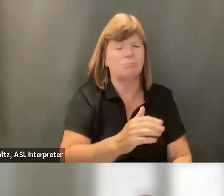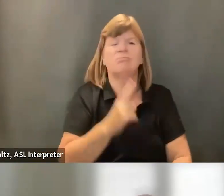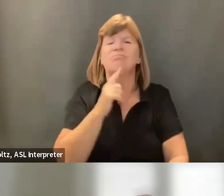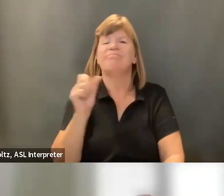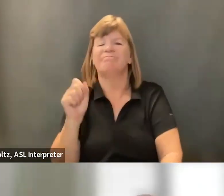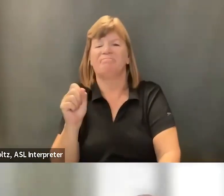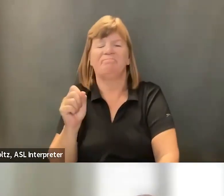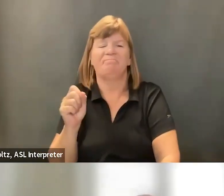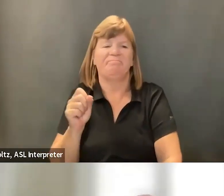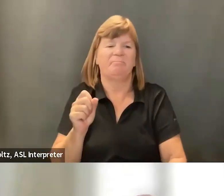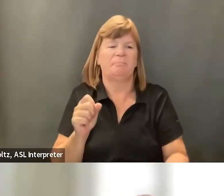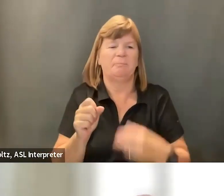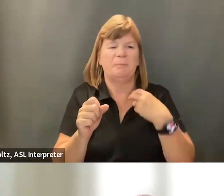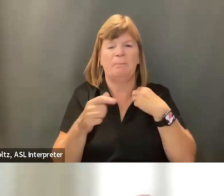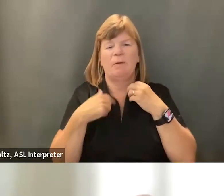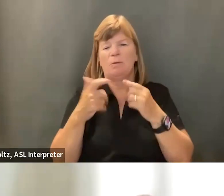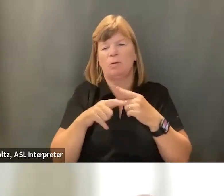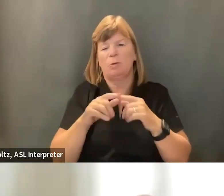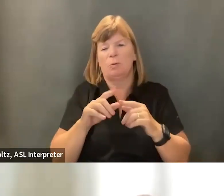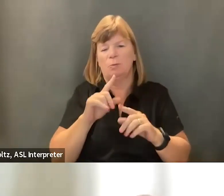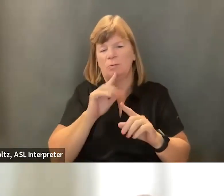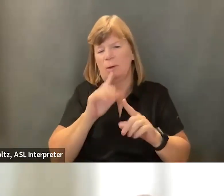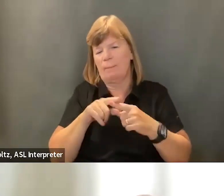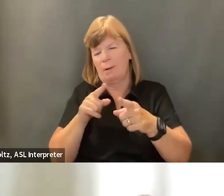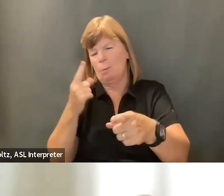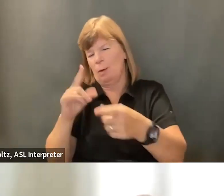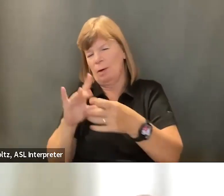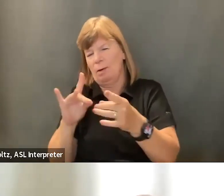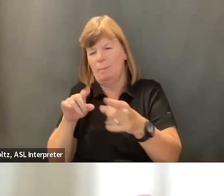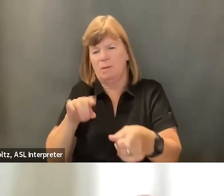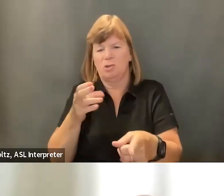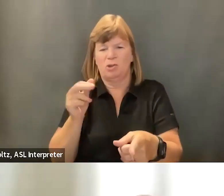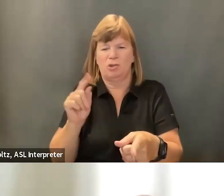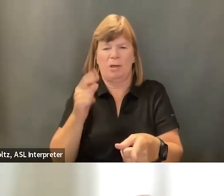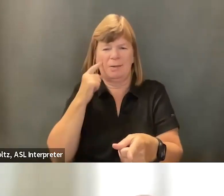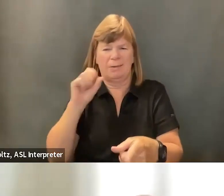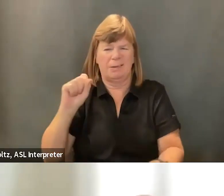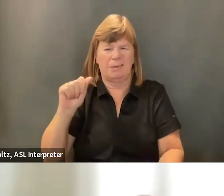also want to address a common that Sarah just made in the the chat thank you Sarah about